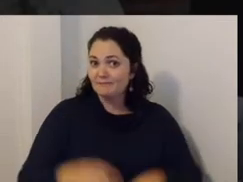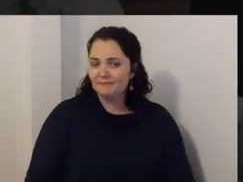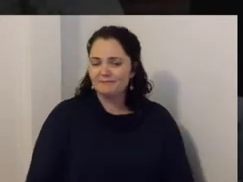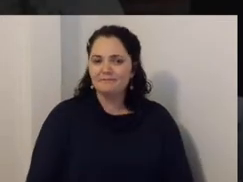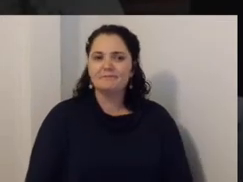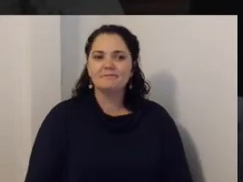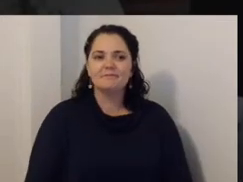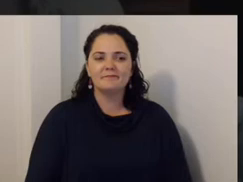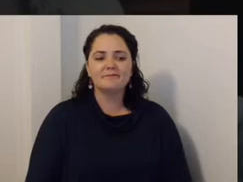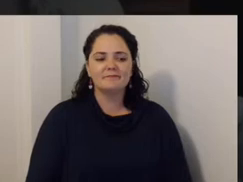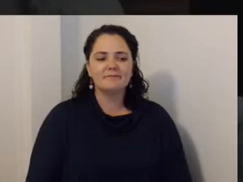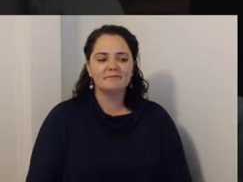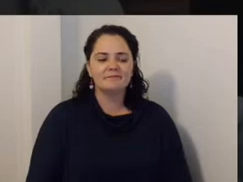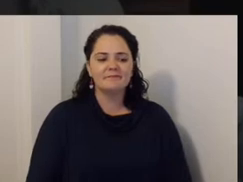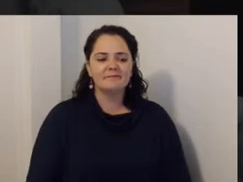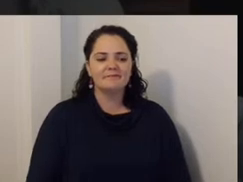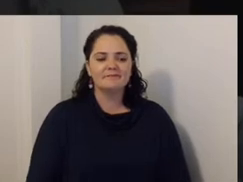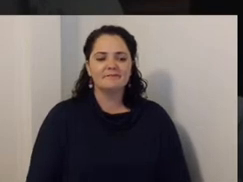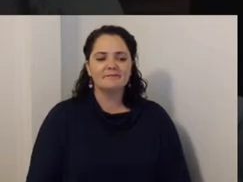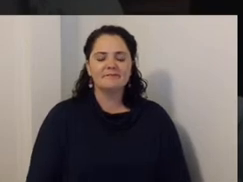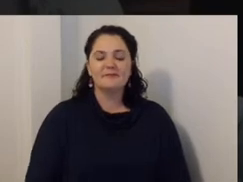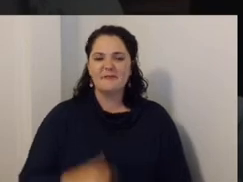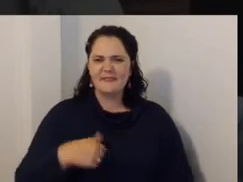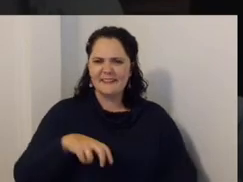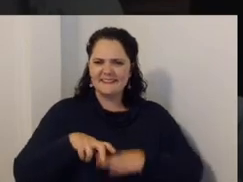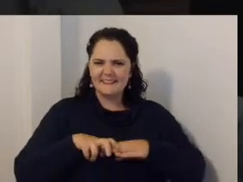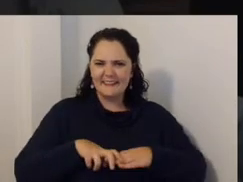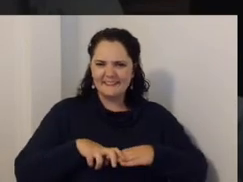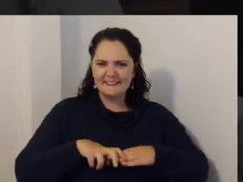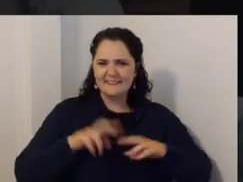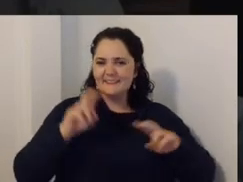here tonight in my studio, we've turned down all the lights and I'm sitting in a dramatic pool